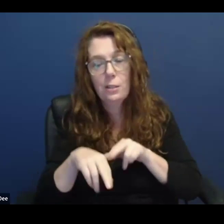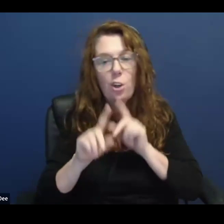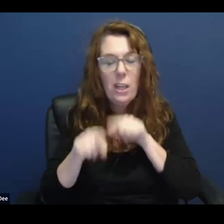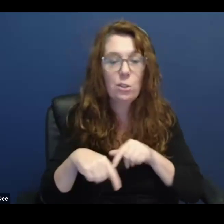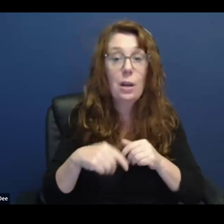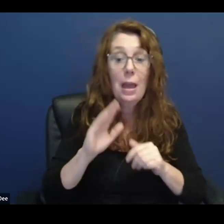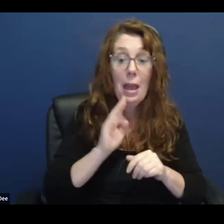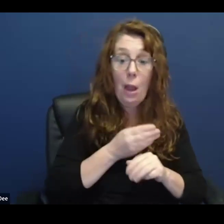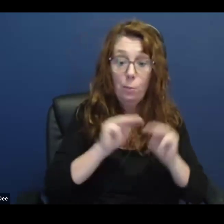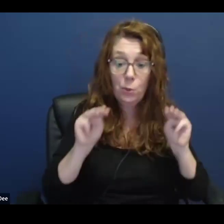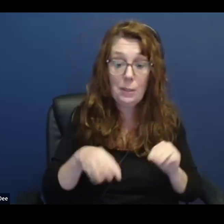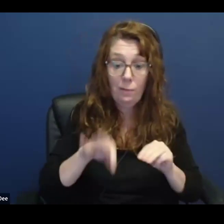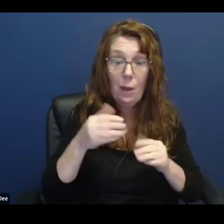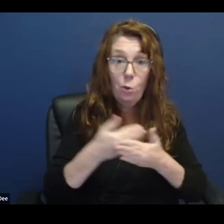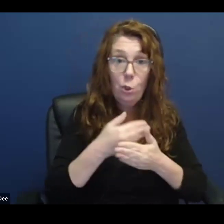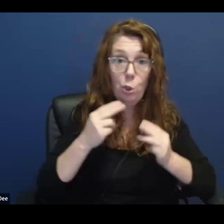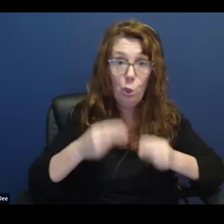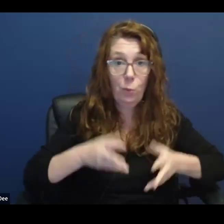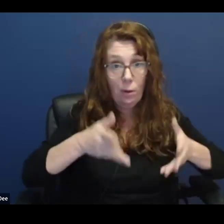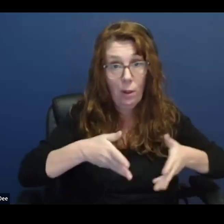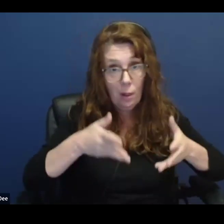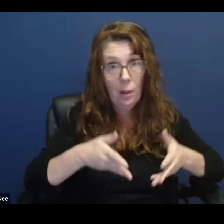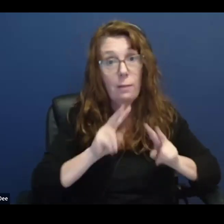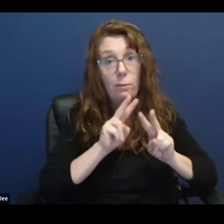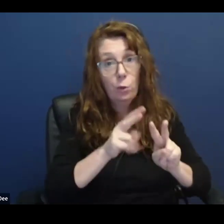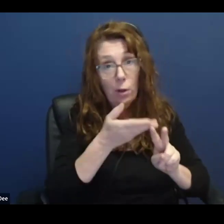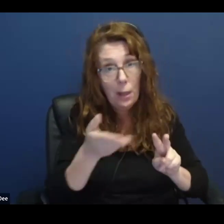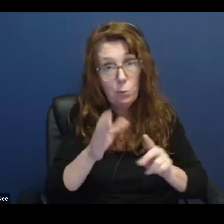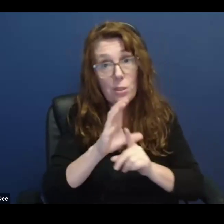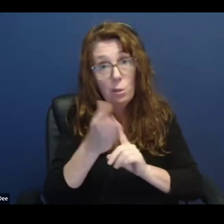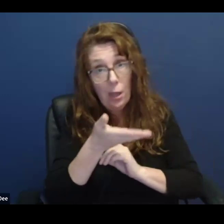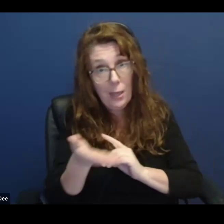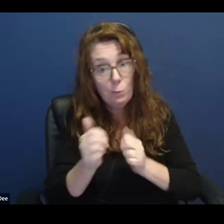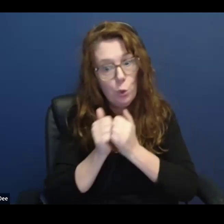has found new human remains, funeral objects, and cultural items all together. Do we need to submit